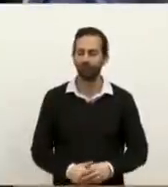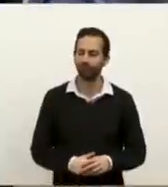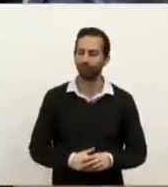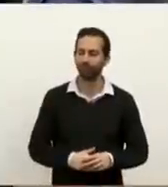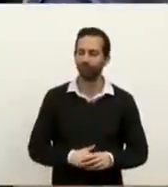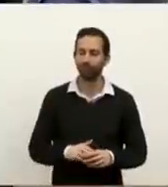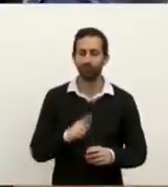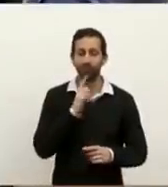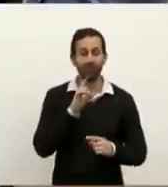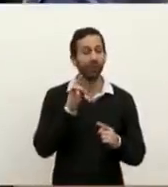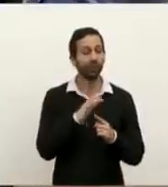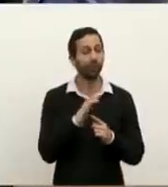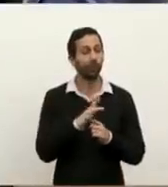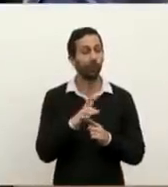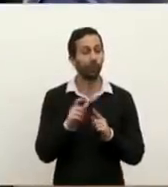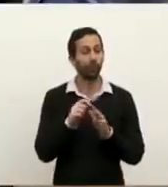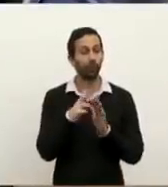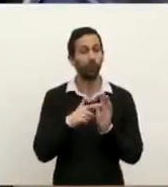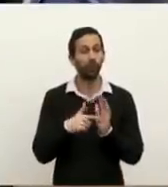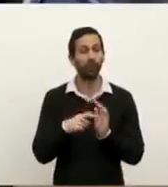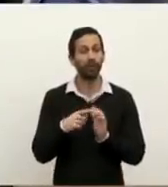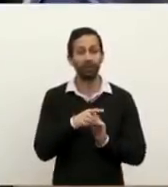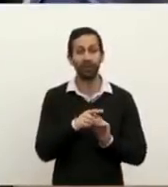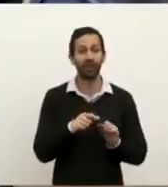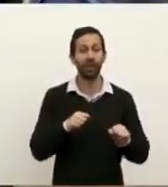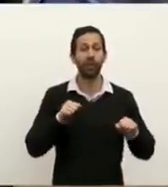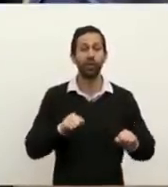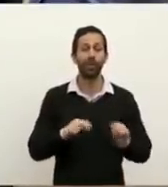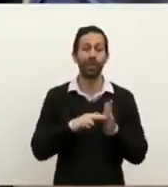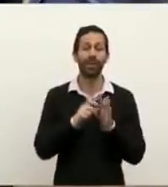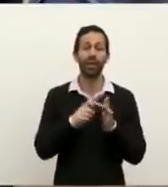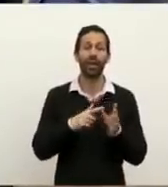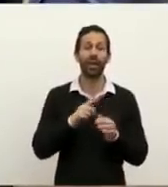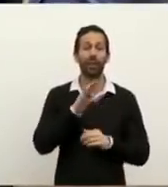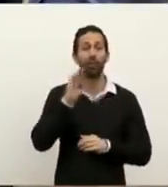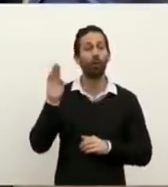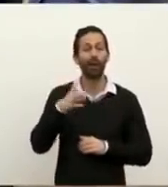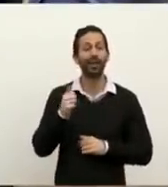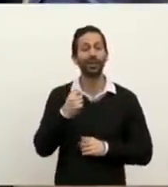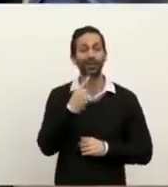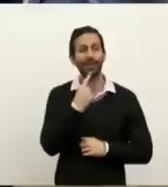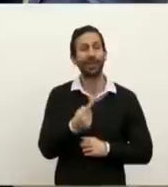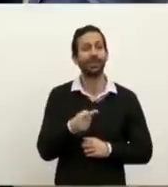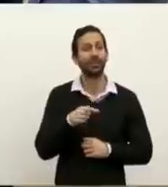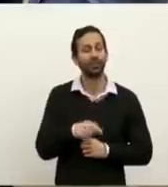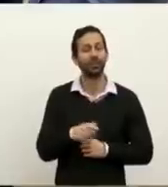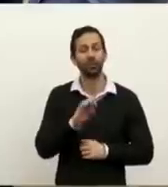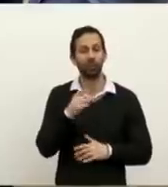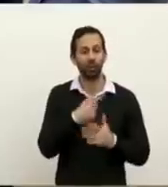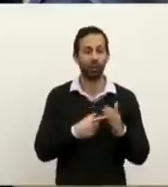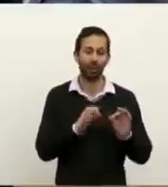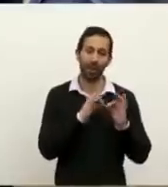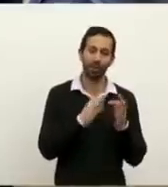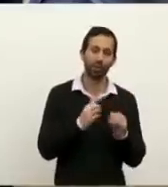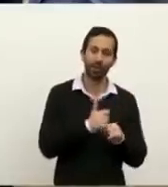and it's a matter that the Chairman of the NDIA board has flagged. It's not just the agency making decisions.